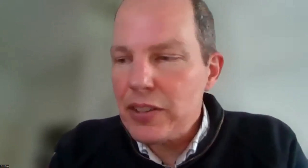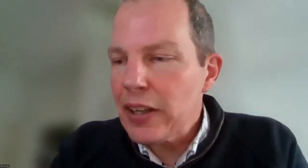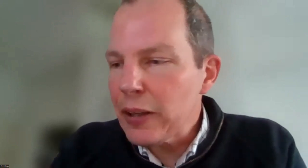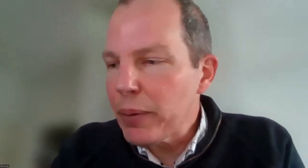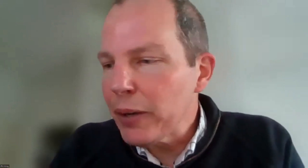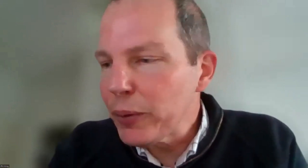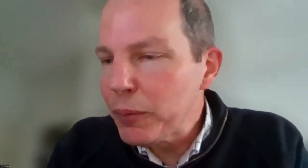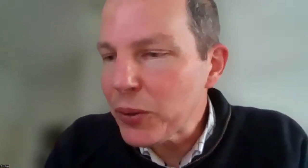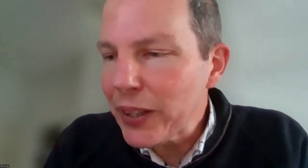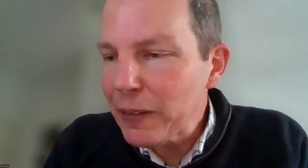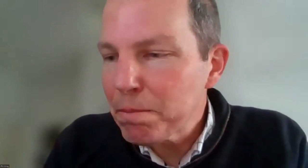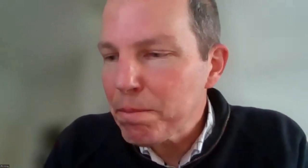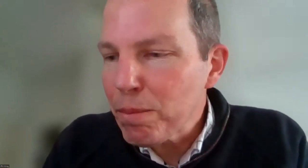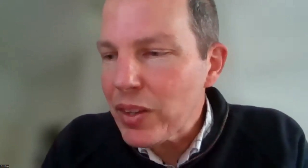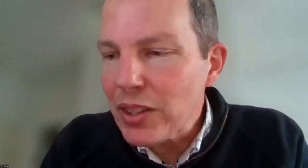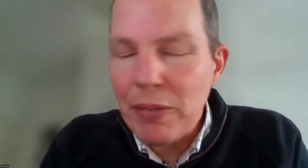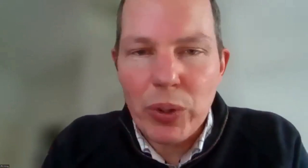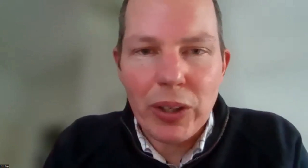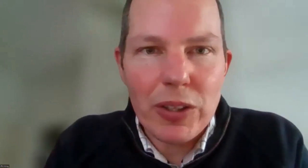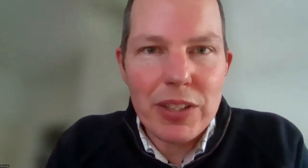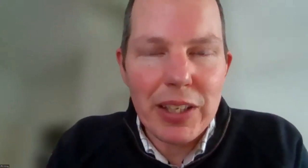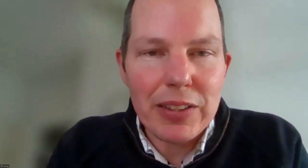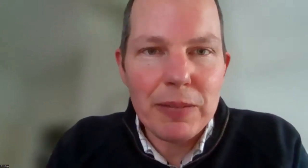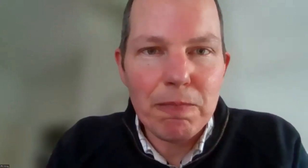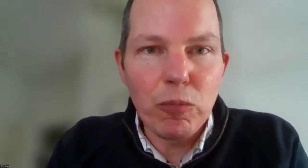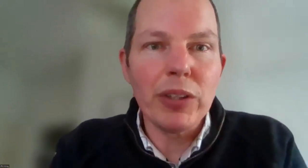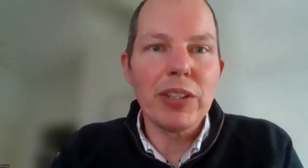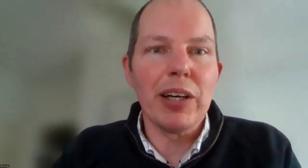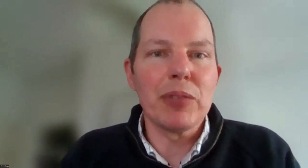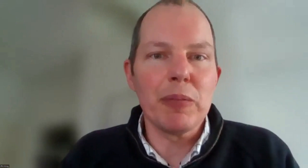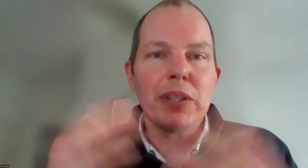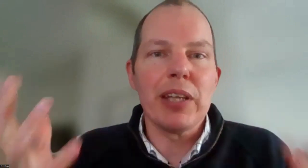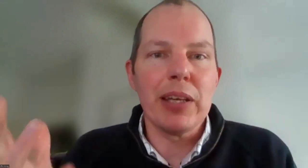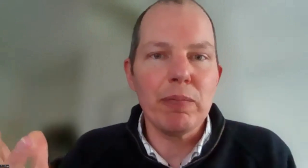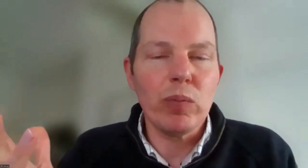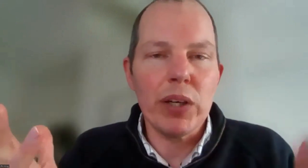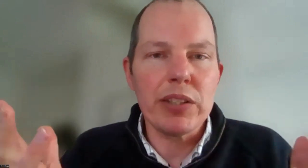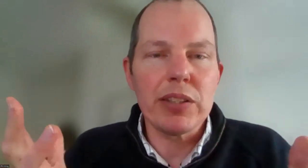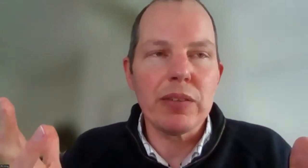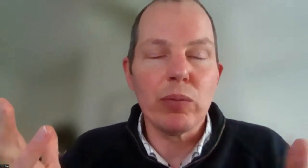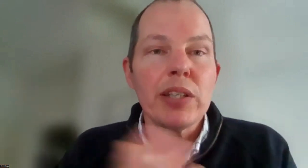difference in the Bible between the times when God says one time somebody's name why does he